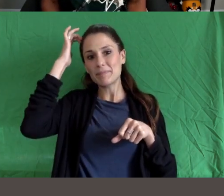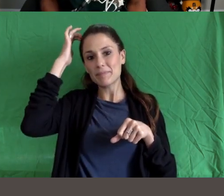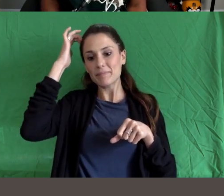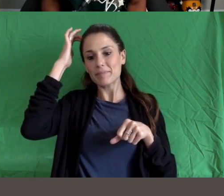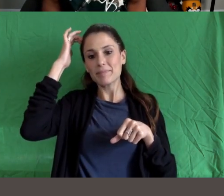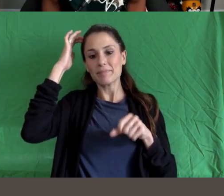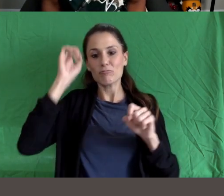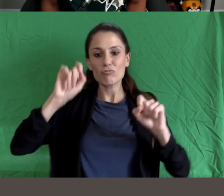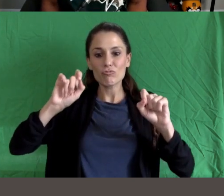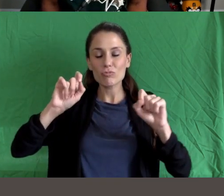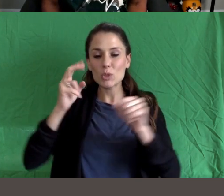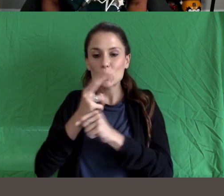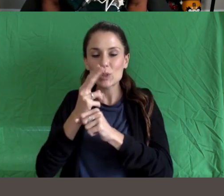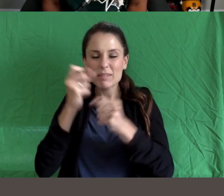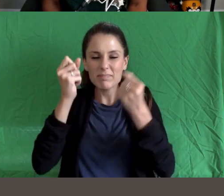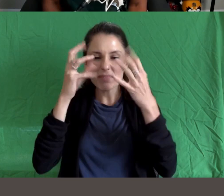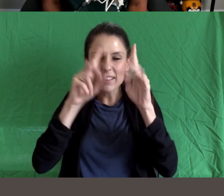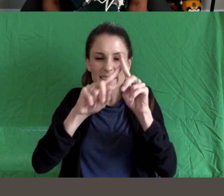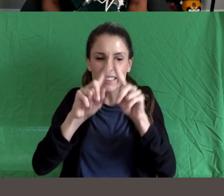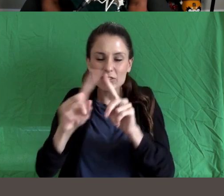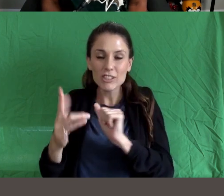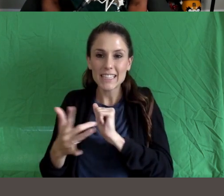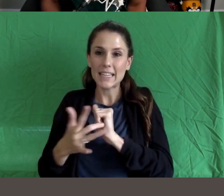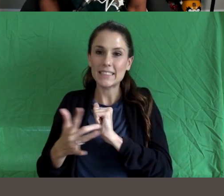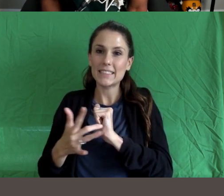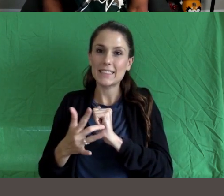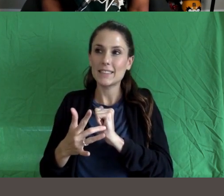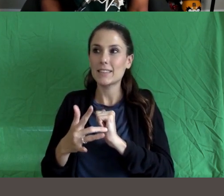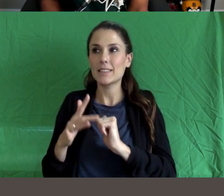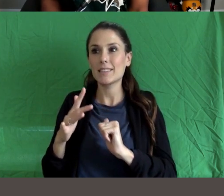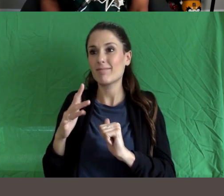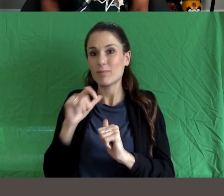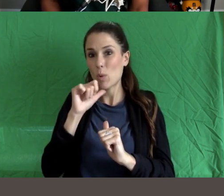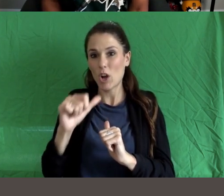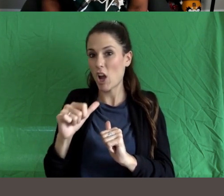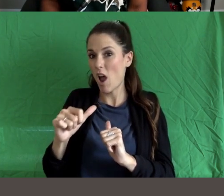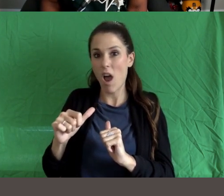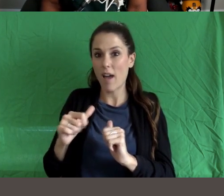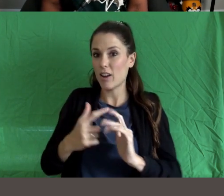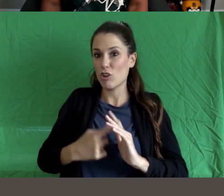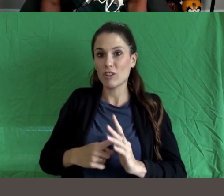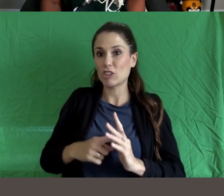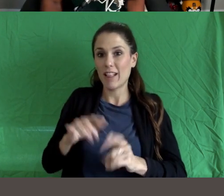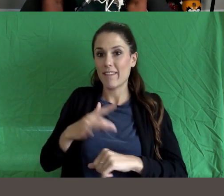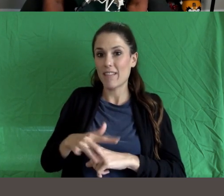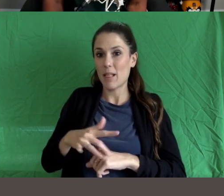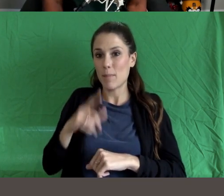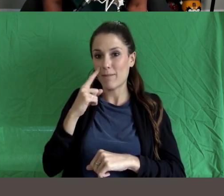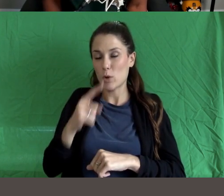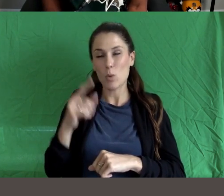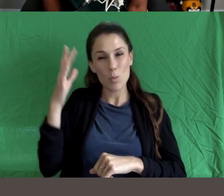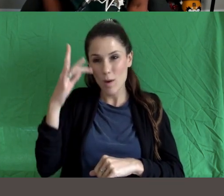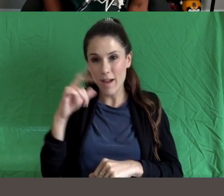many different techniques that weren't originally available to you because you didn't have the right